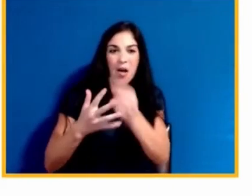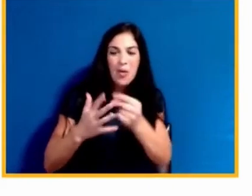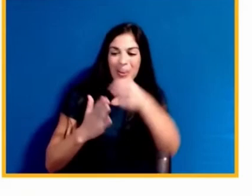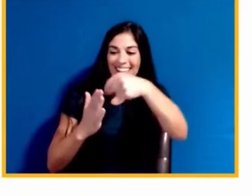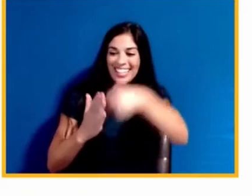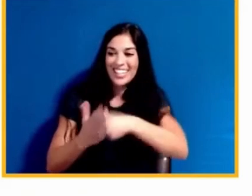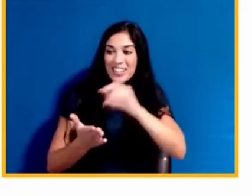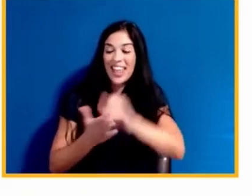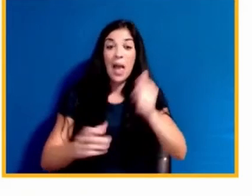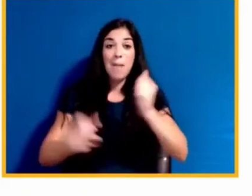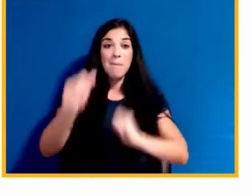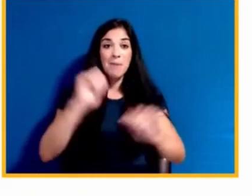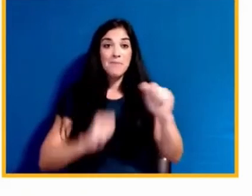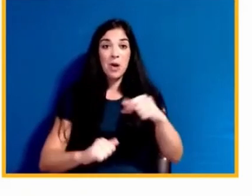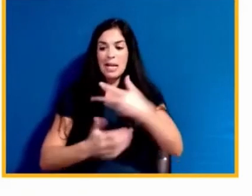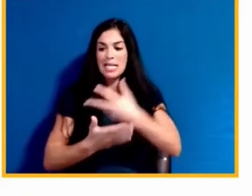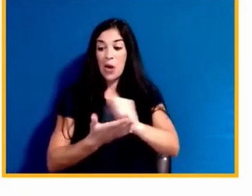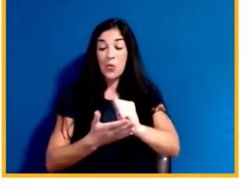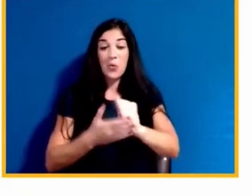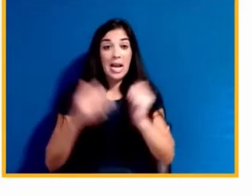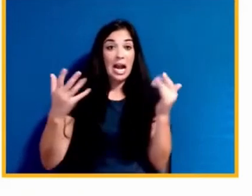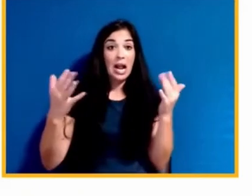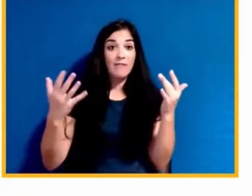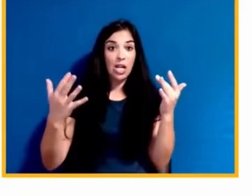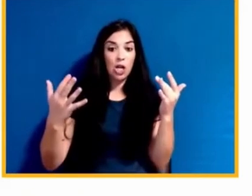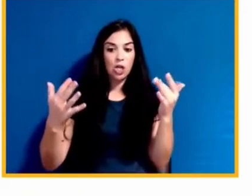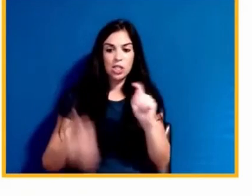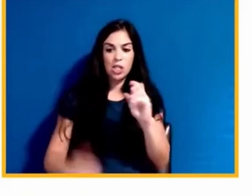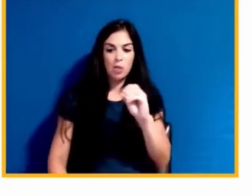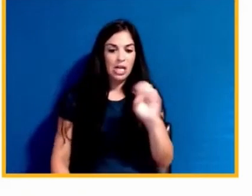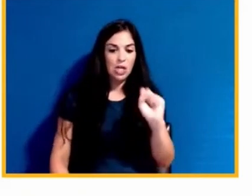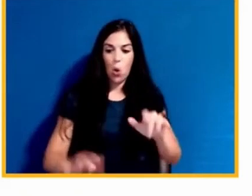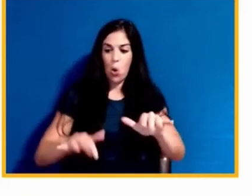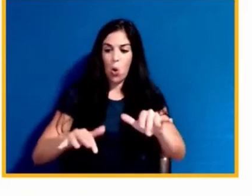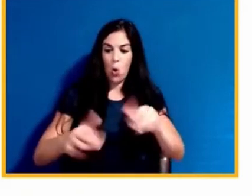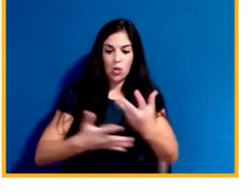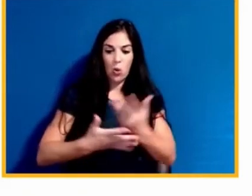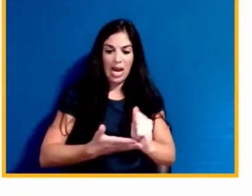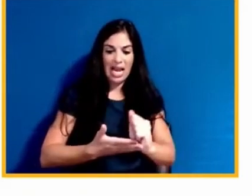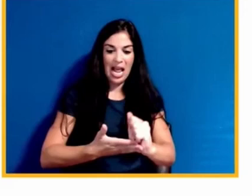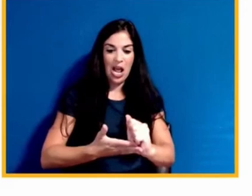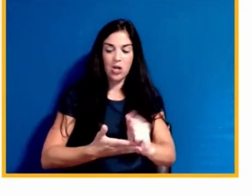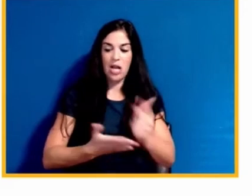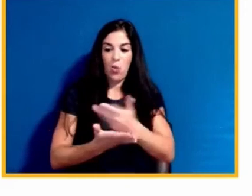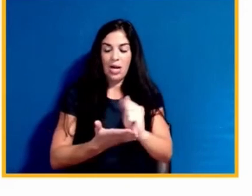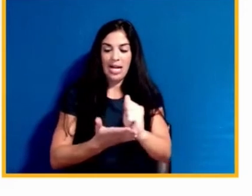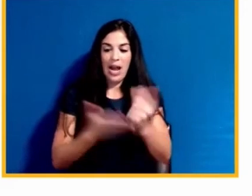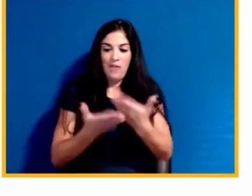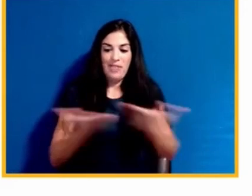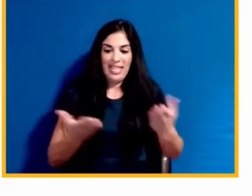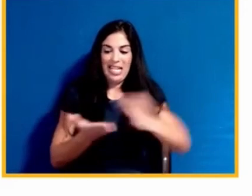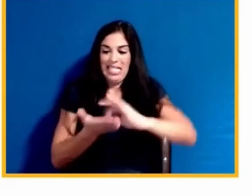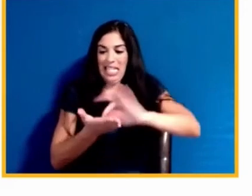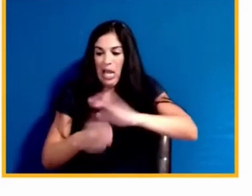I ran out of fingers, I ran out of toes, I ran out of things to count on my desk to